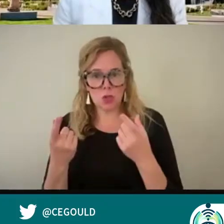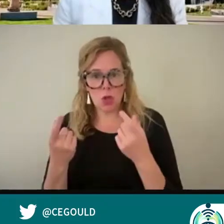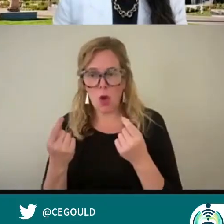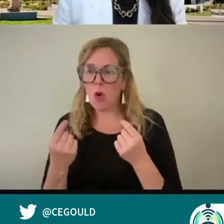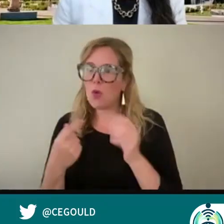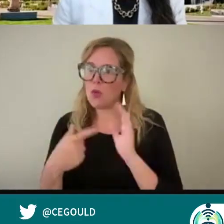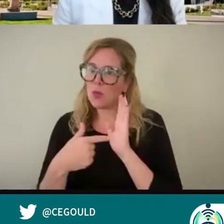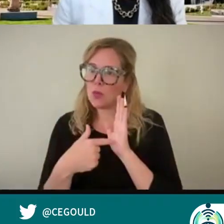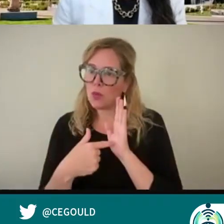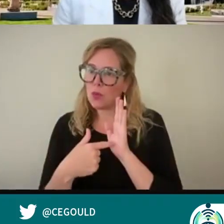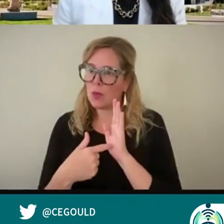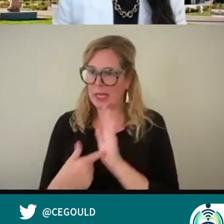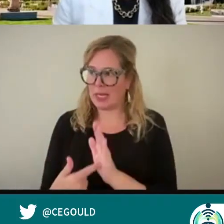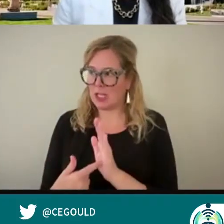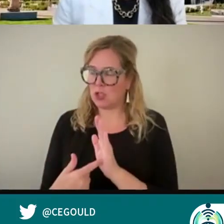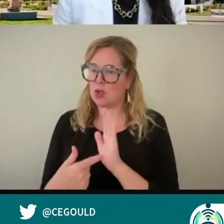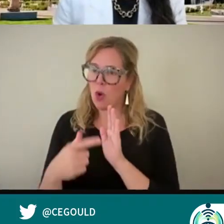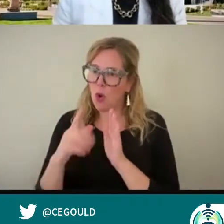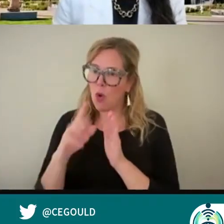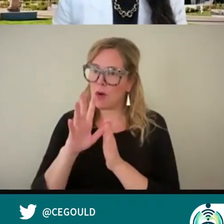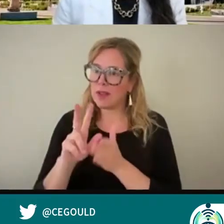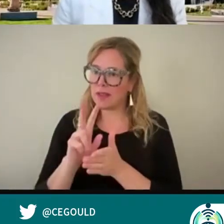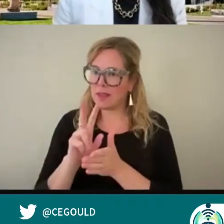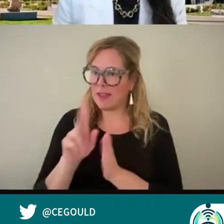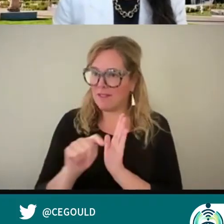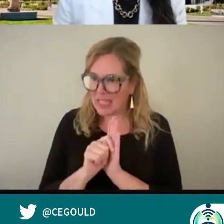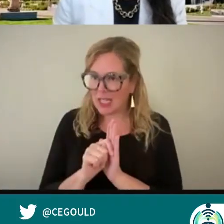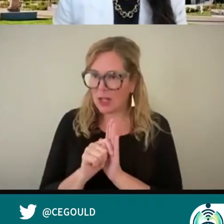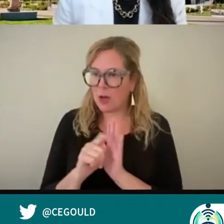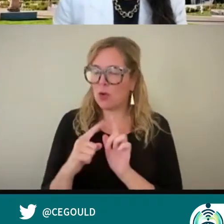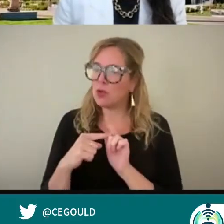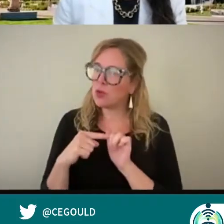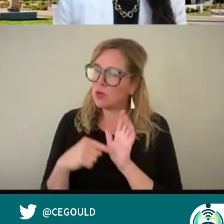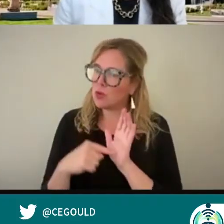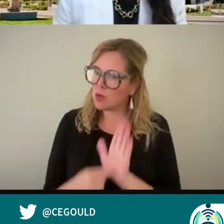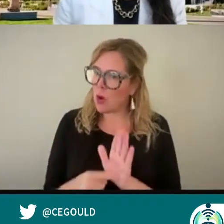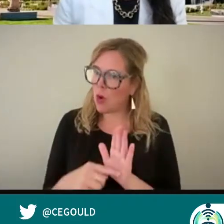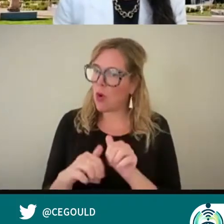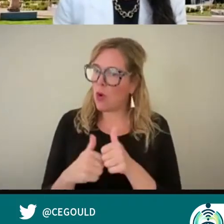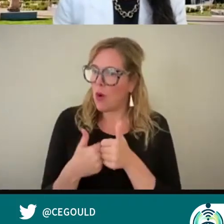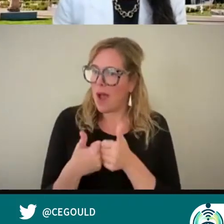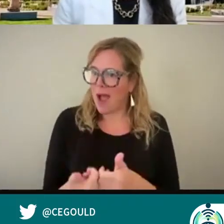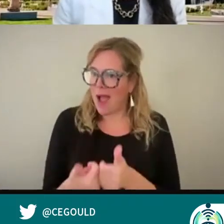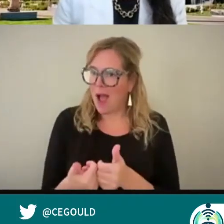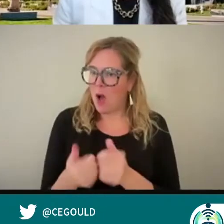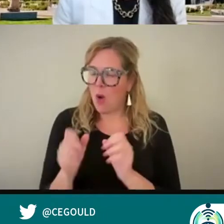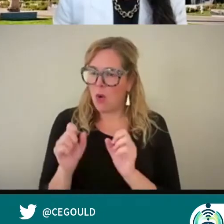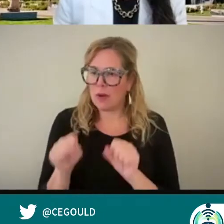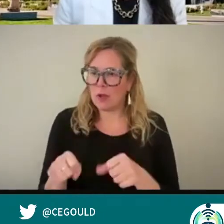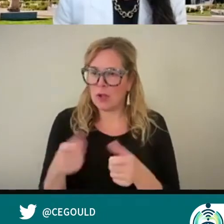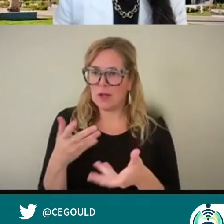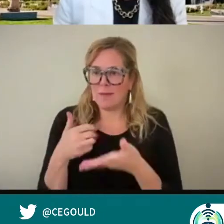shared it with them to really demonstrate other ways to help them with that task.